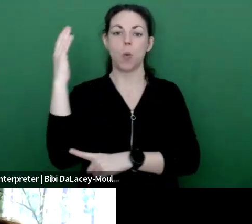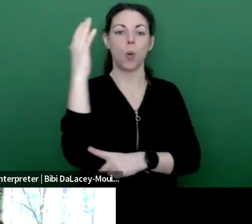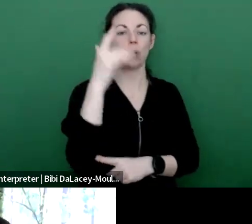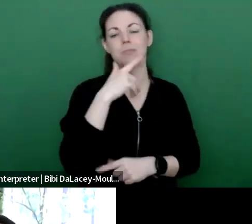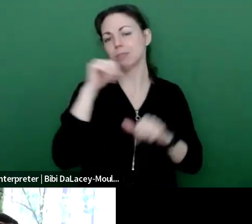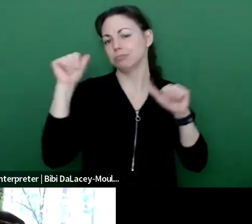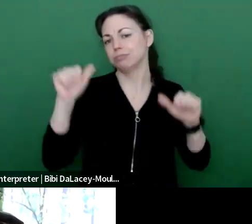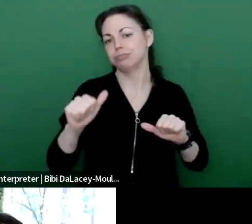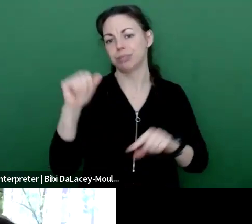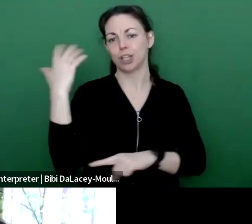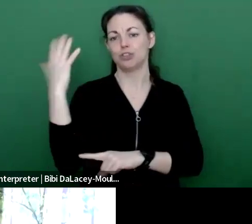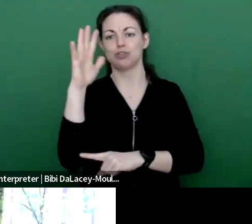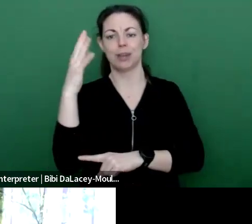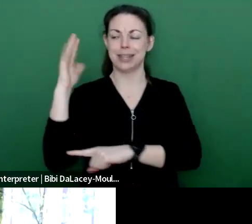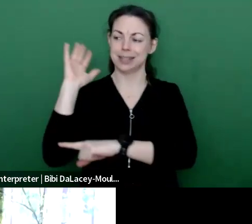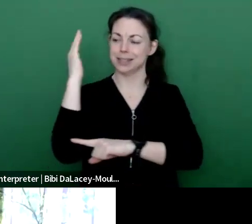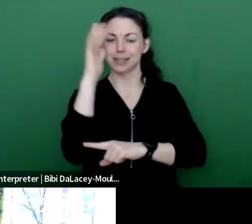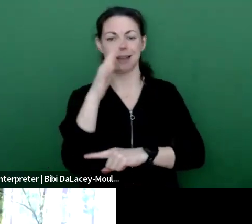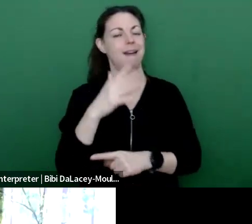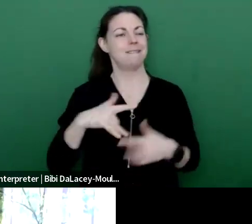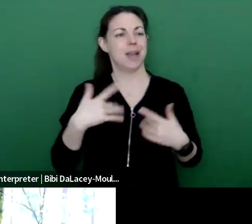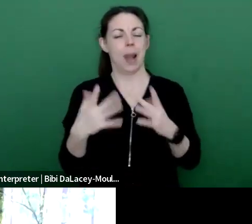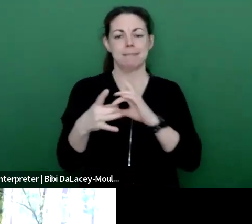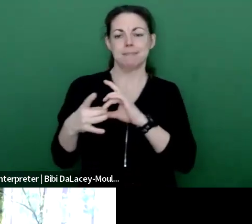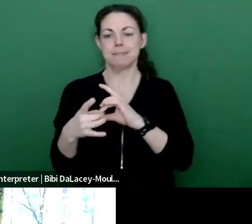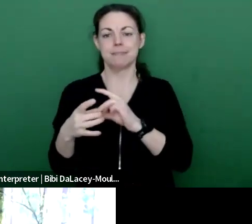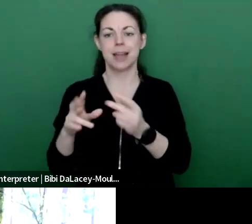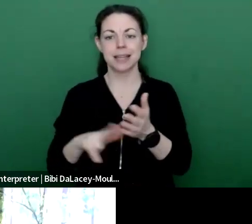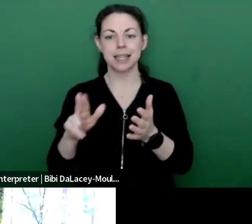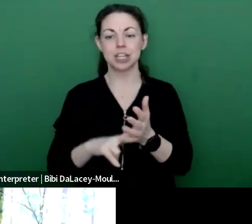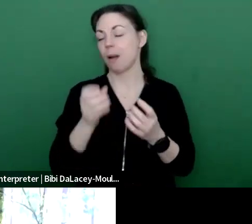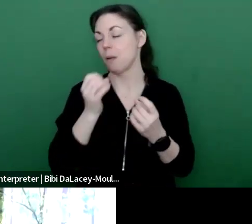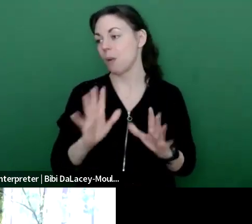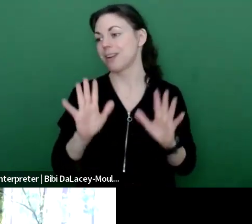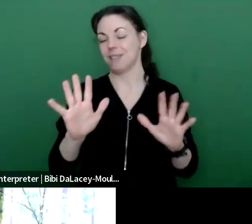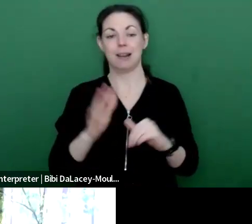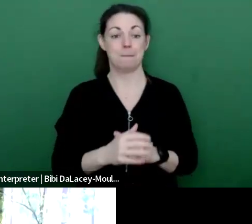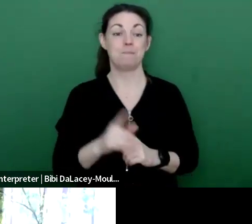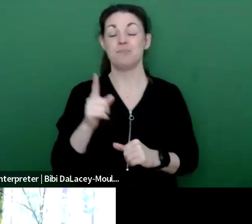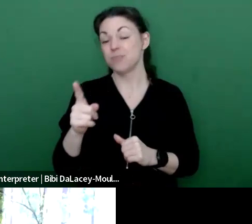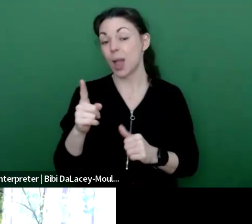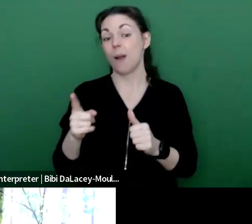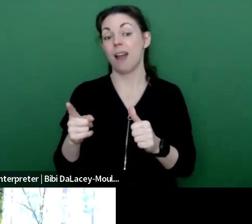so it makes me feel a little bit closer to nature. Fabulous. So as it did mention in my bio,